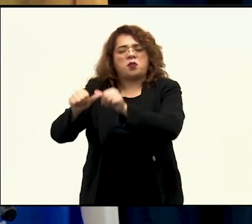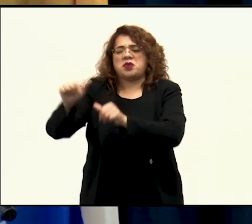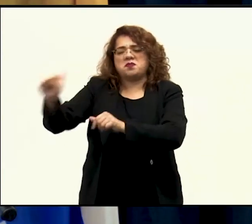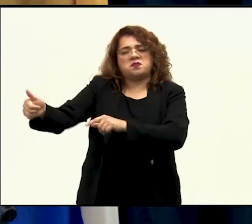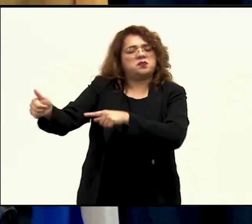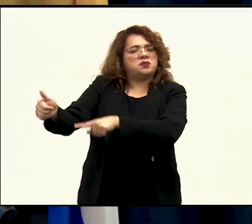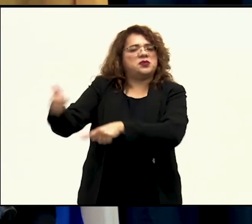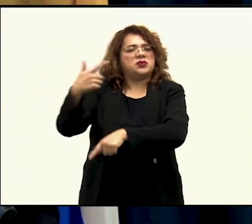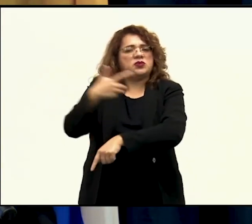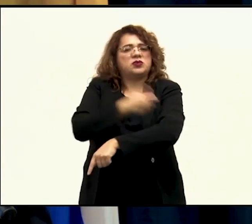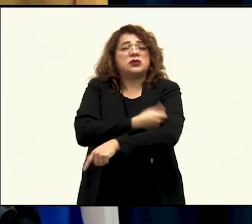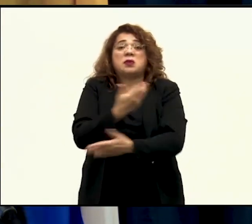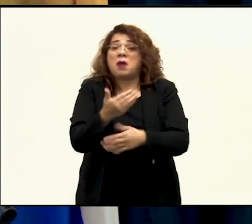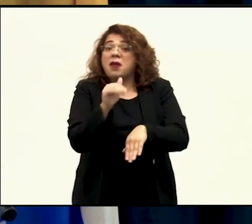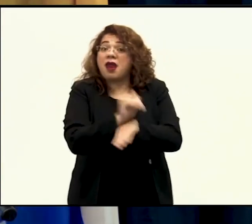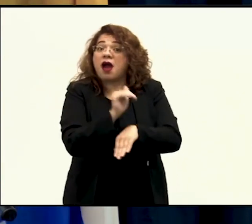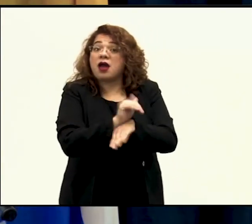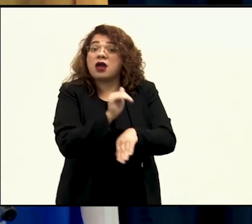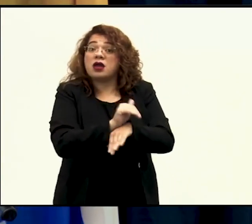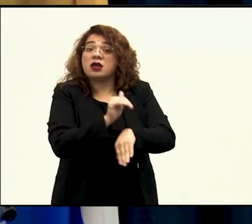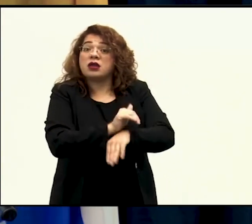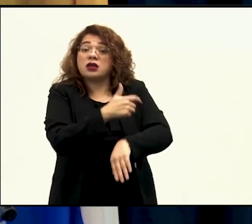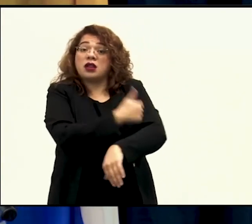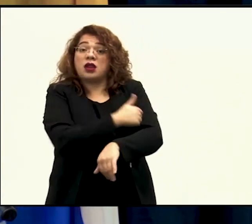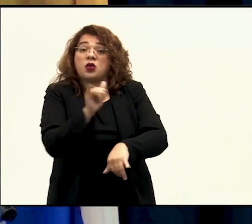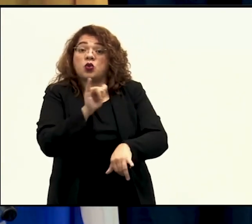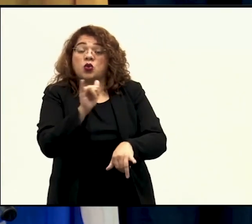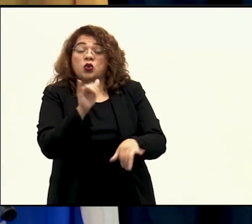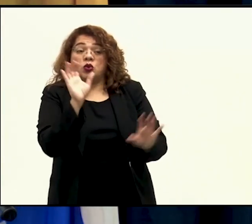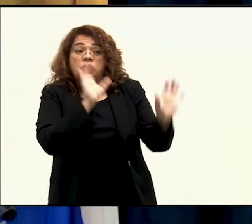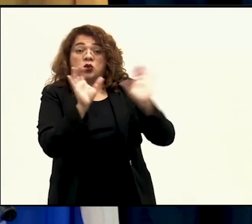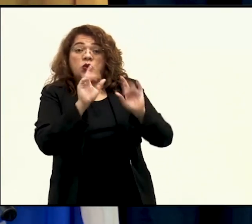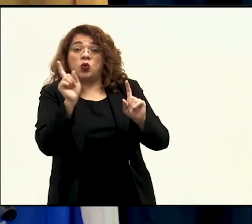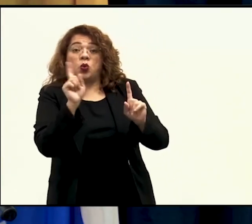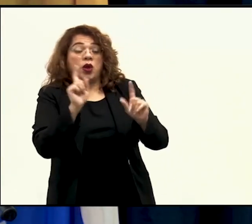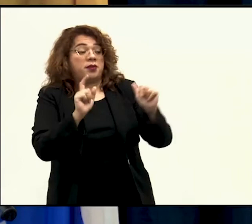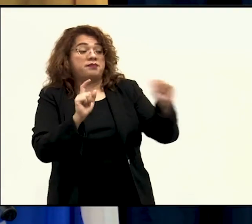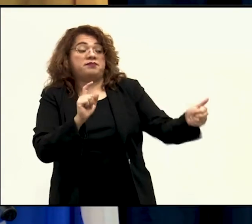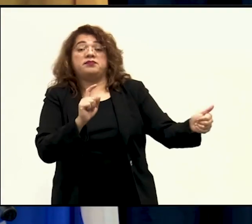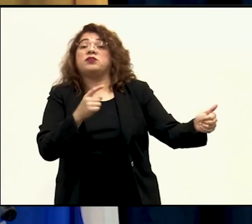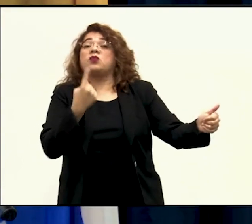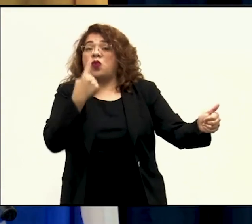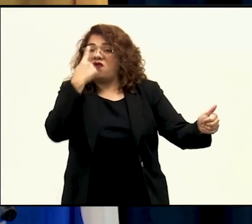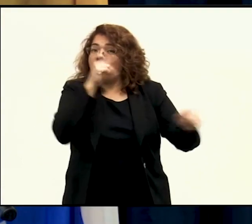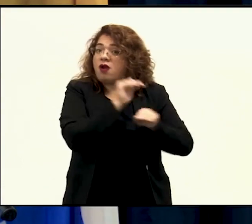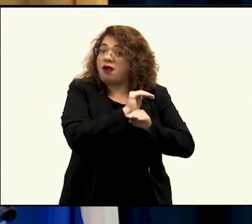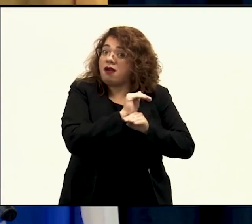We're talking about a night clinic as well and looking at being able to provide vaccinations,